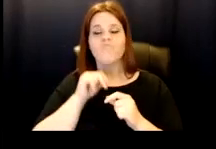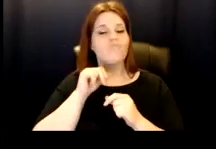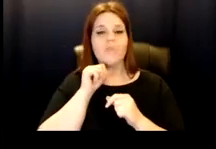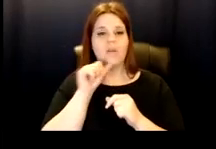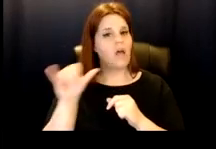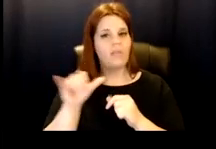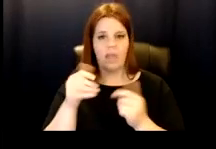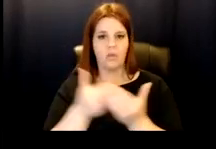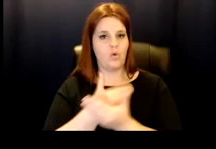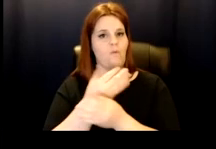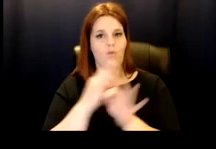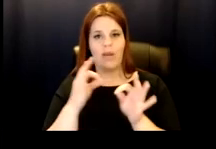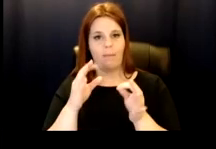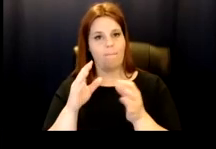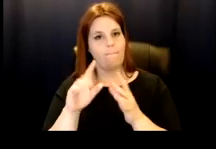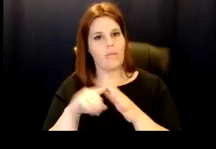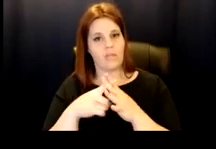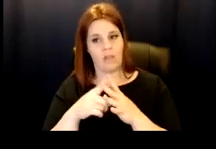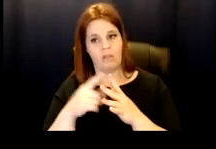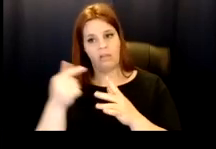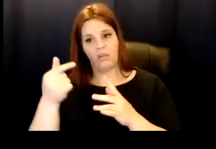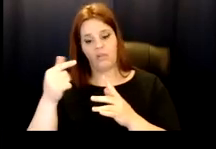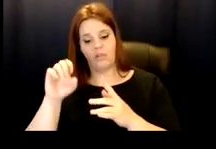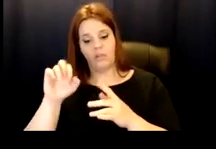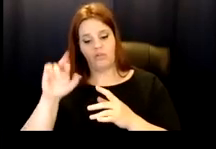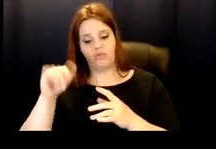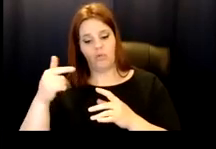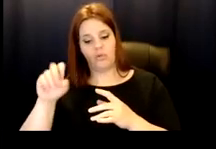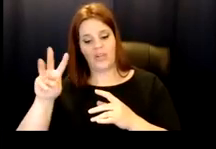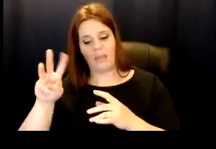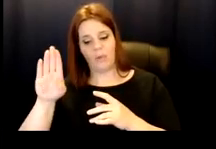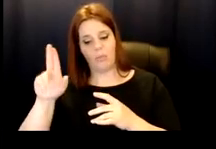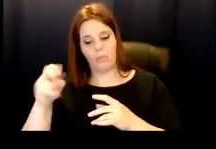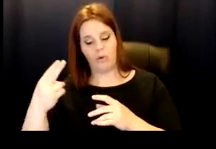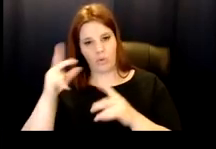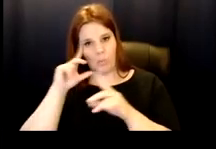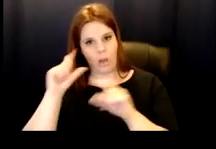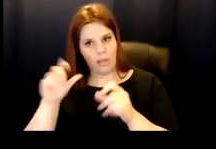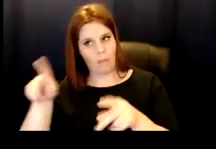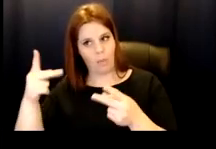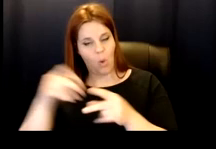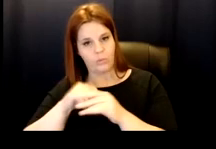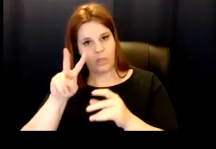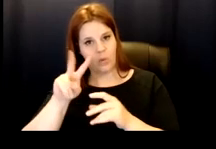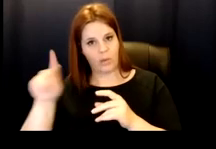Initiative that president George W. Bush proposed in conference funded in 2001 to accelerate